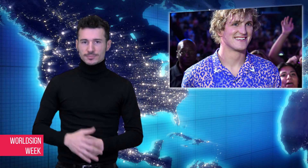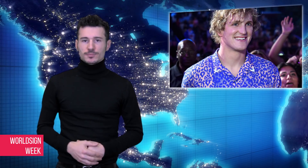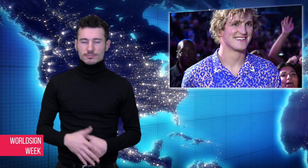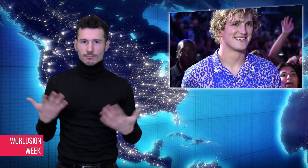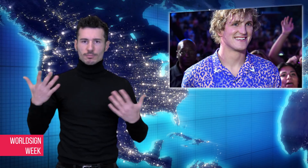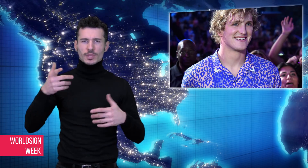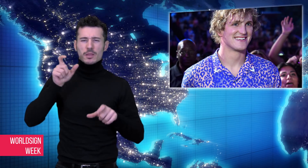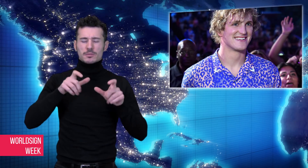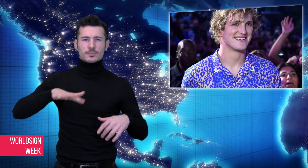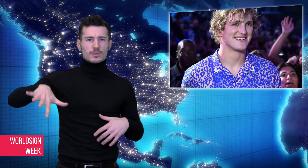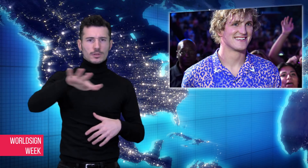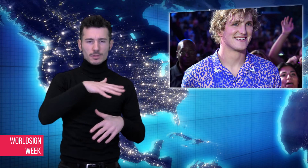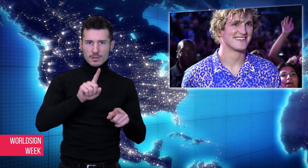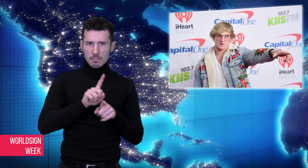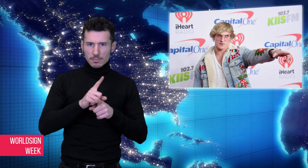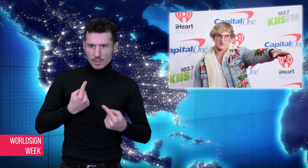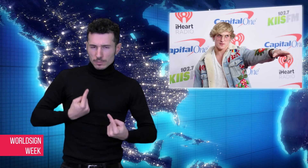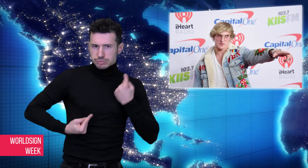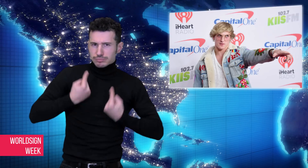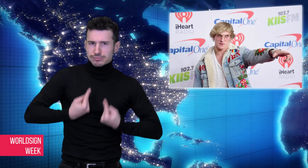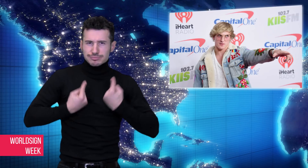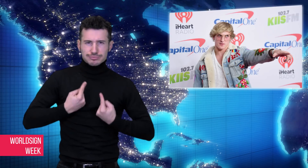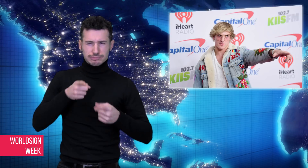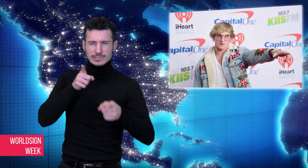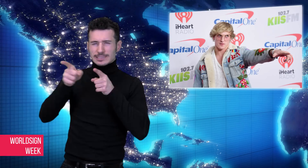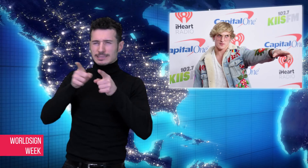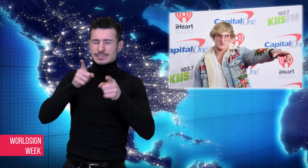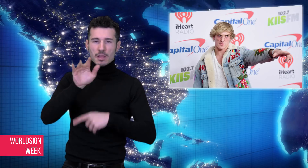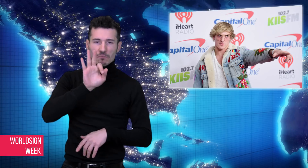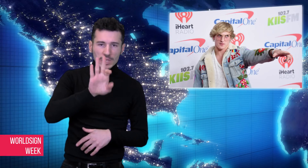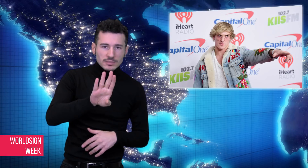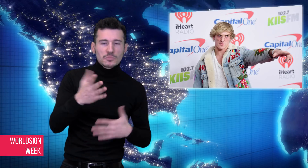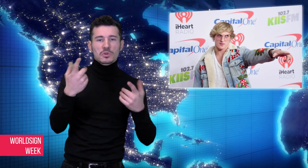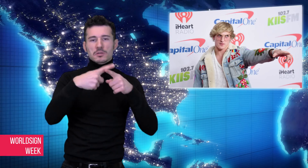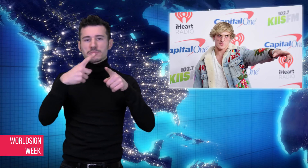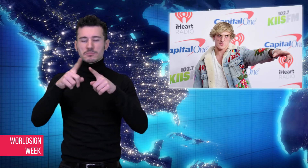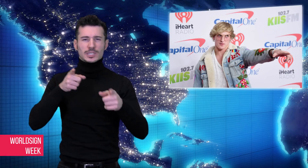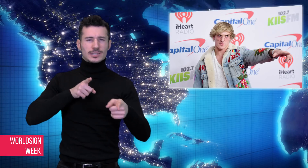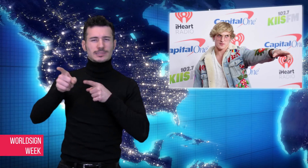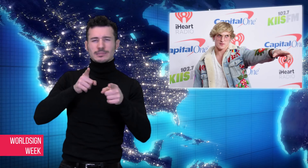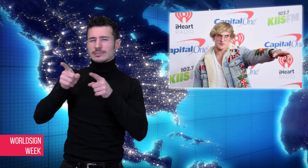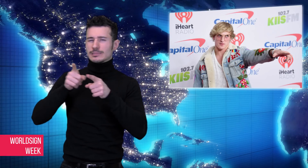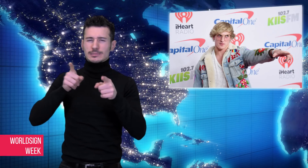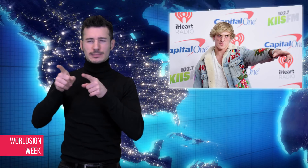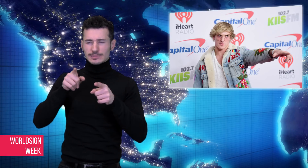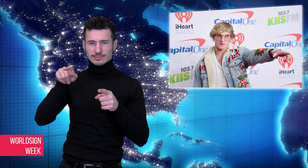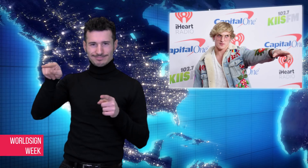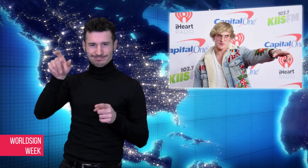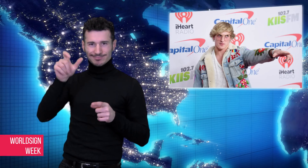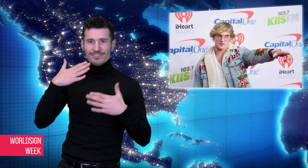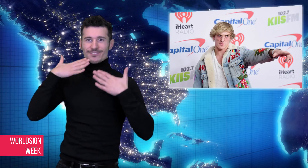Paul’s viewers fall in that age group. Paul explained he did so to increase